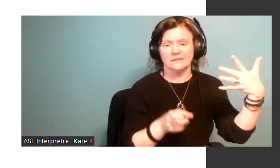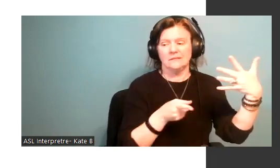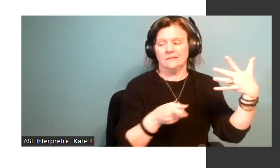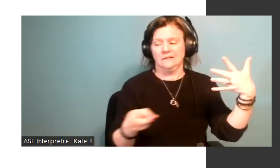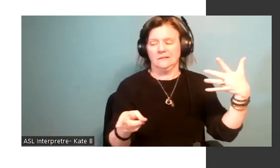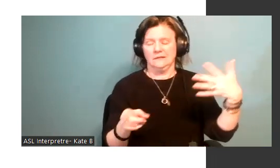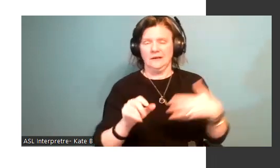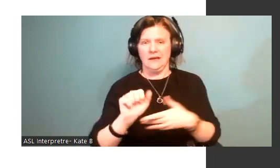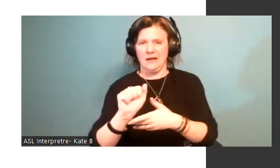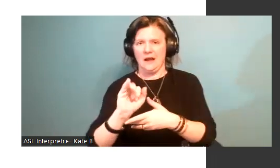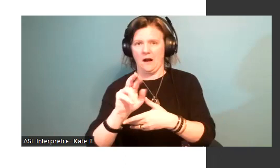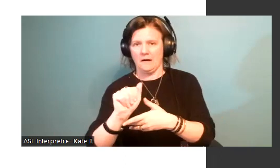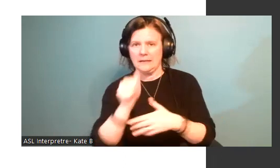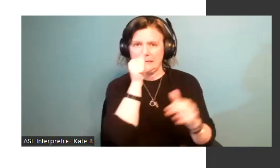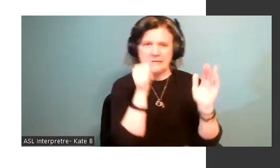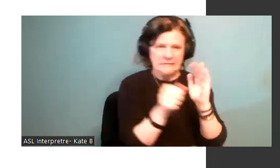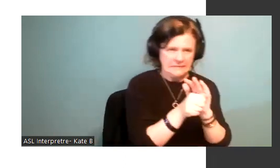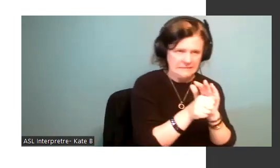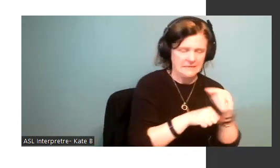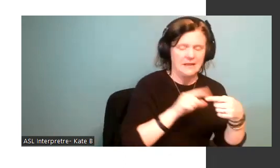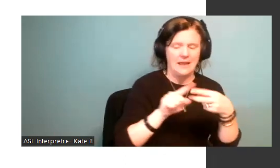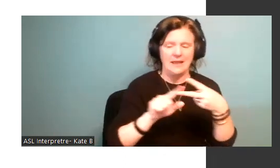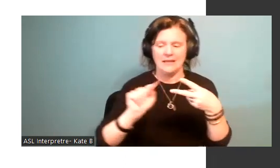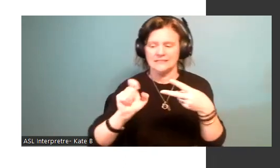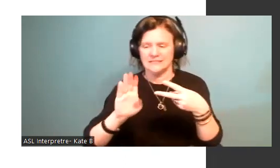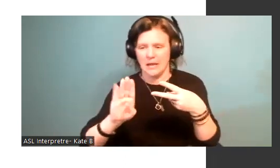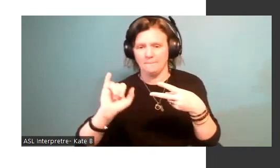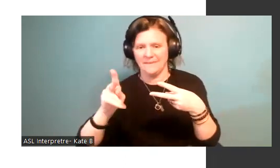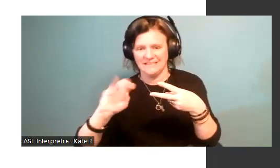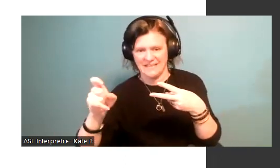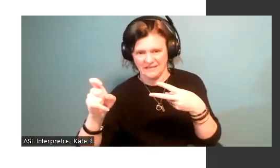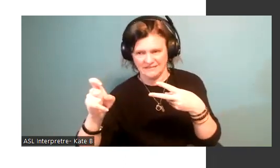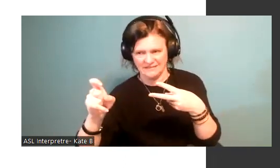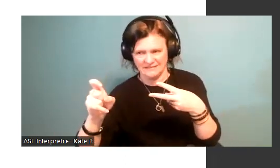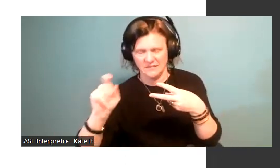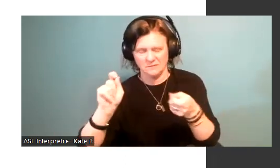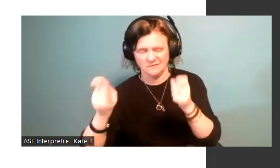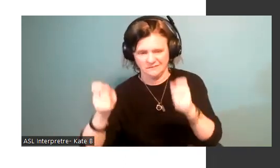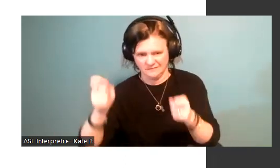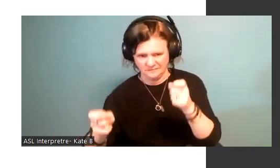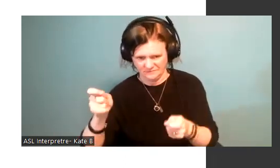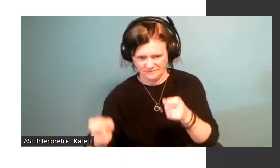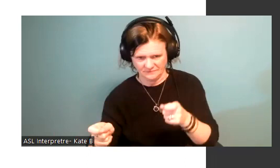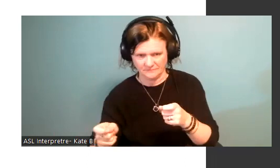interact with it. Unlike an HTML where we can move through lives and such, we have to make sure we're